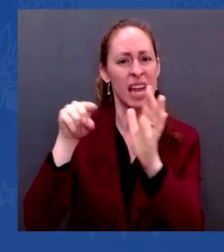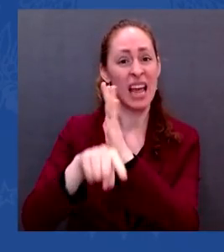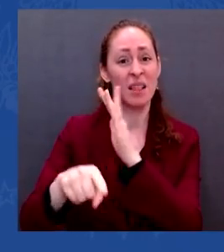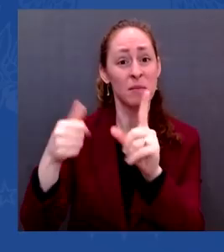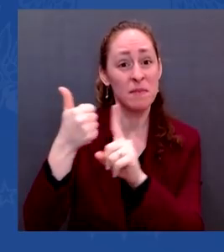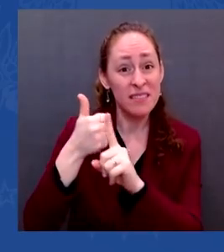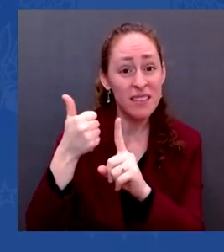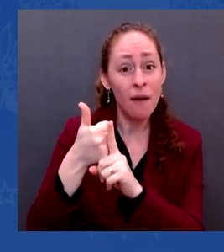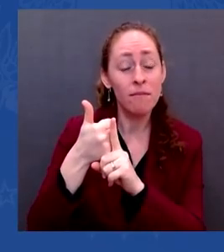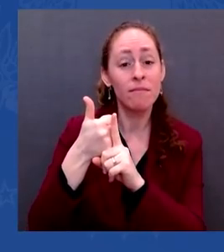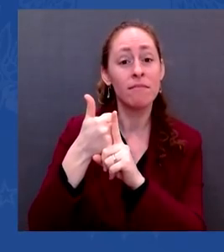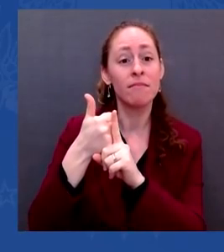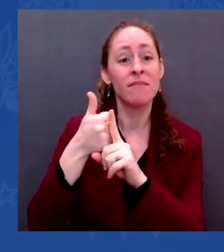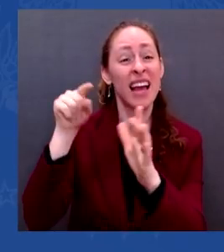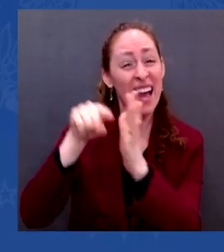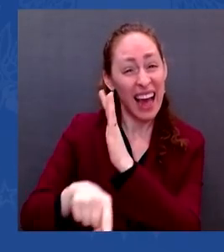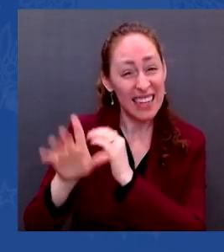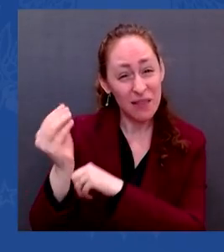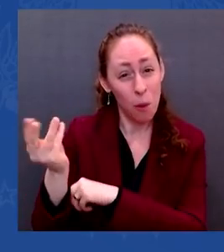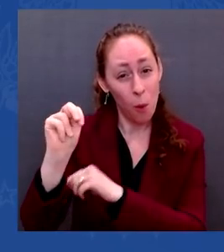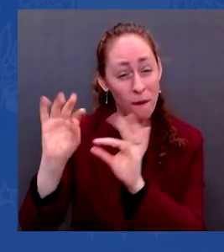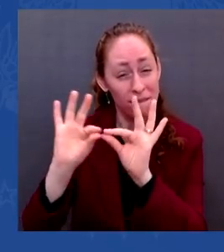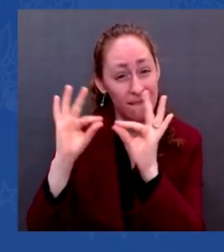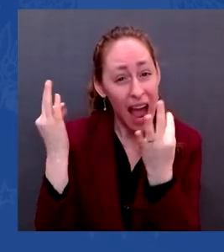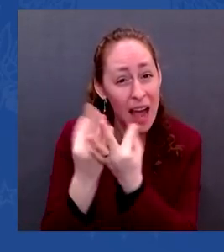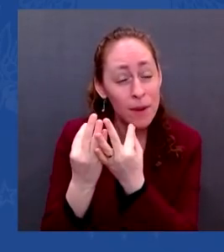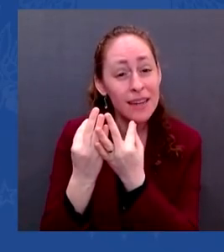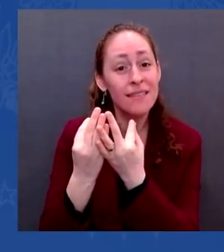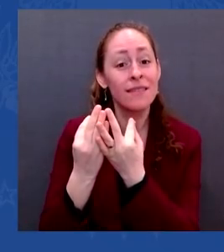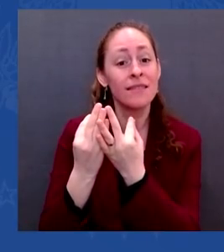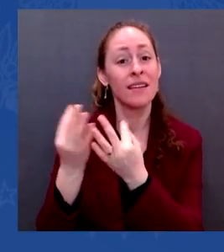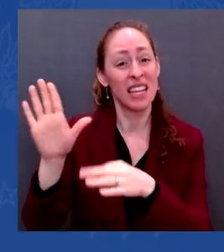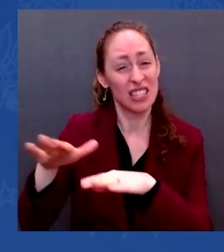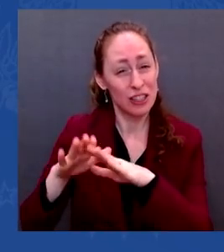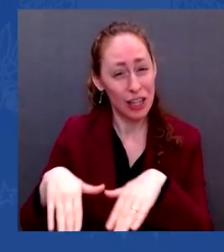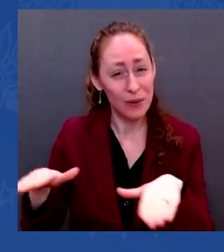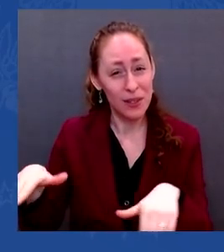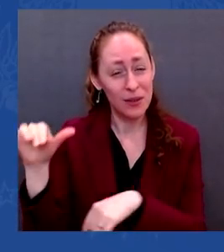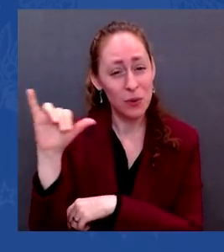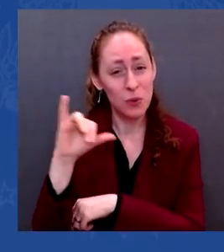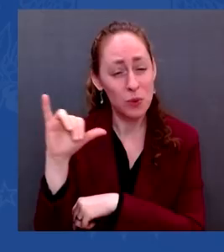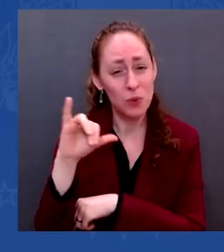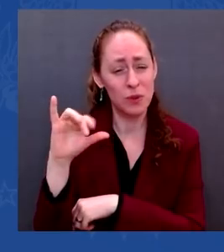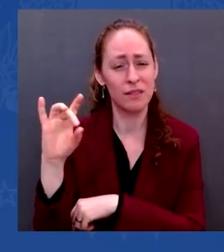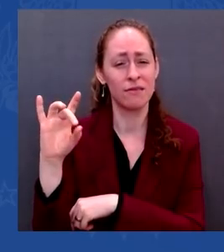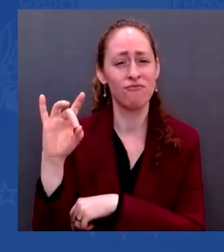and skill and determination of our U.S. forces who skillfully executed this incredibly challenging mission.